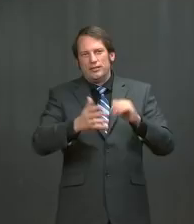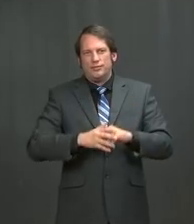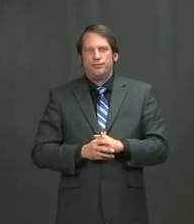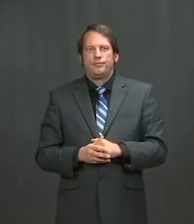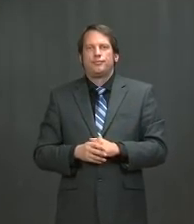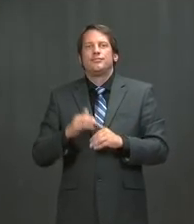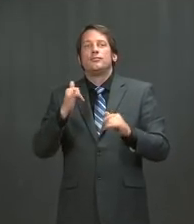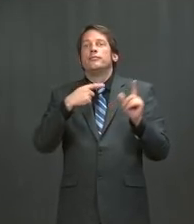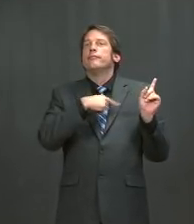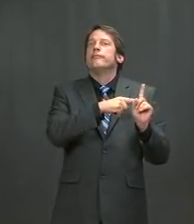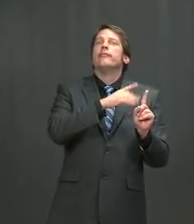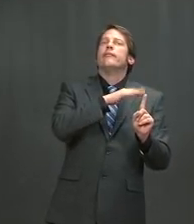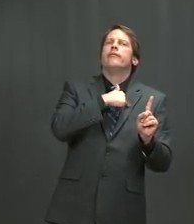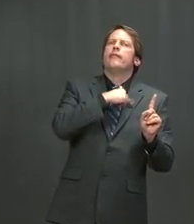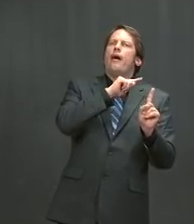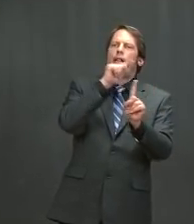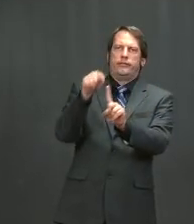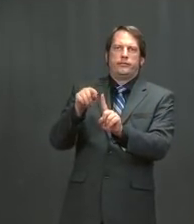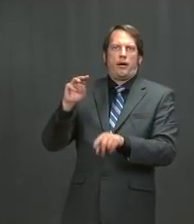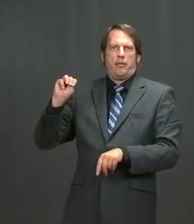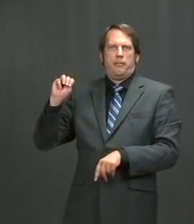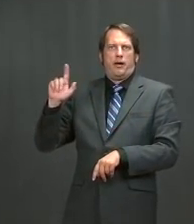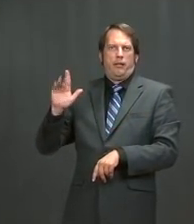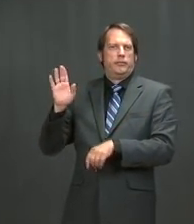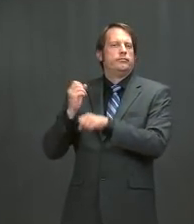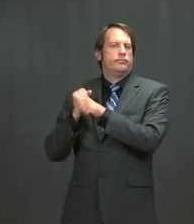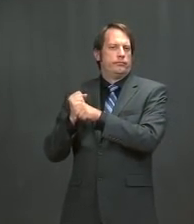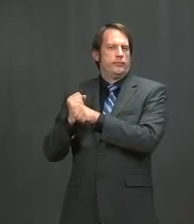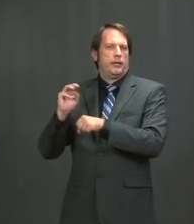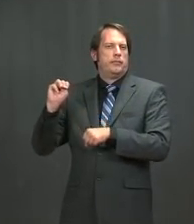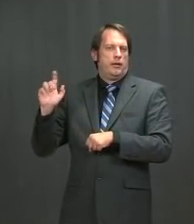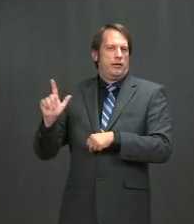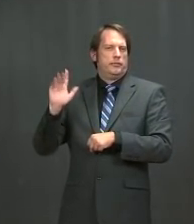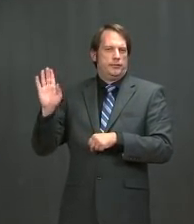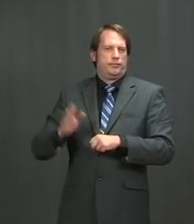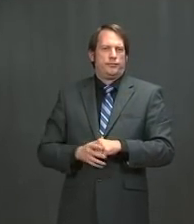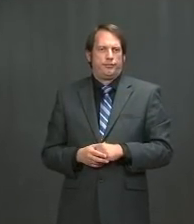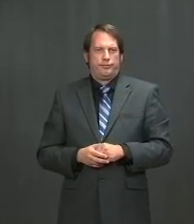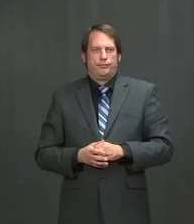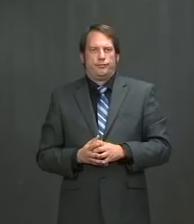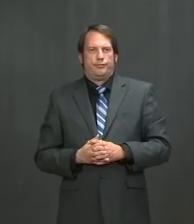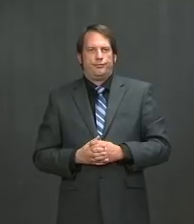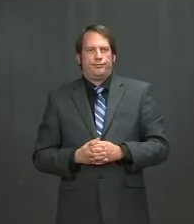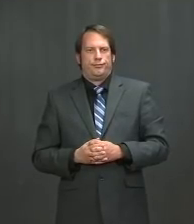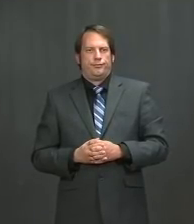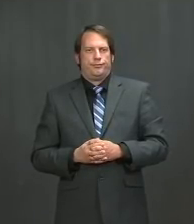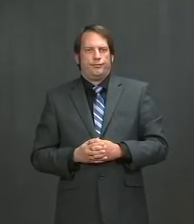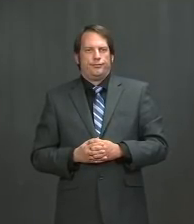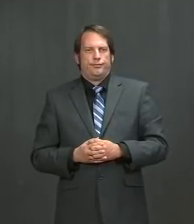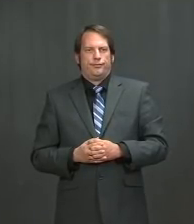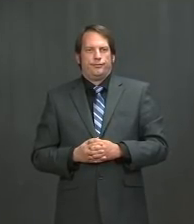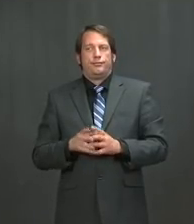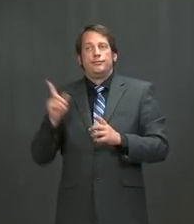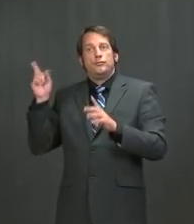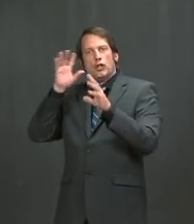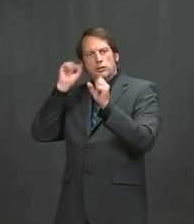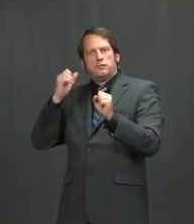Given that, as you say, the President supports the ability to make this decision, does he also support other organizations